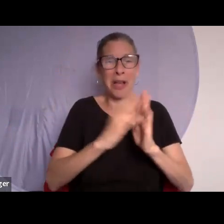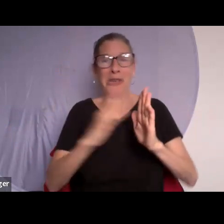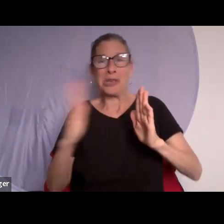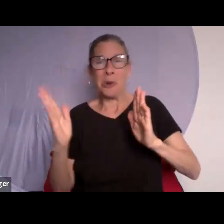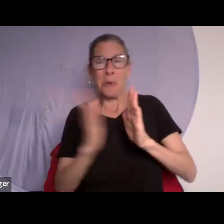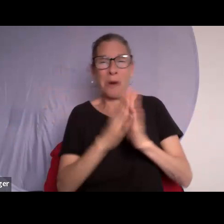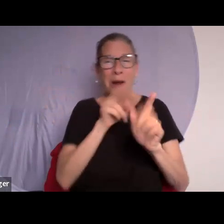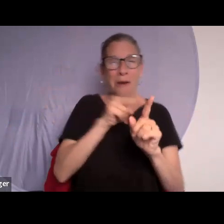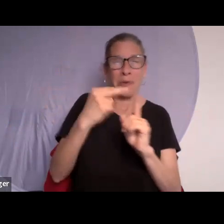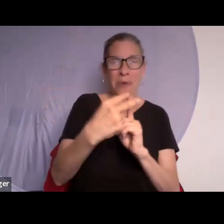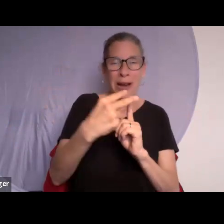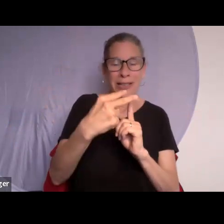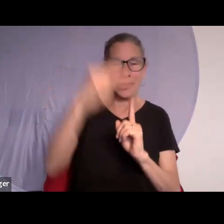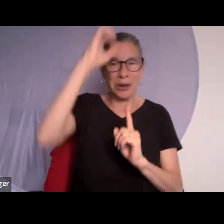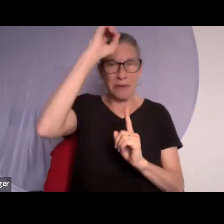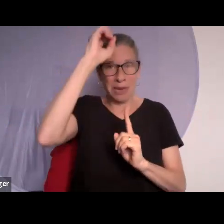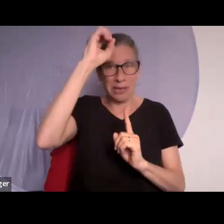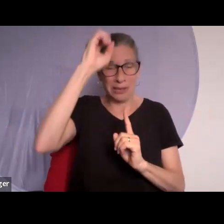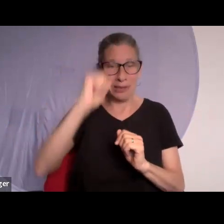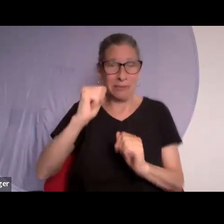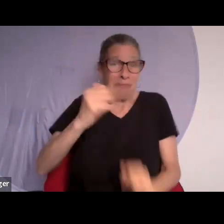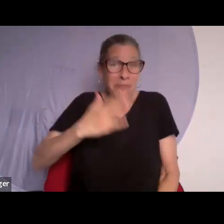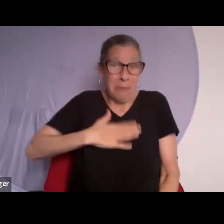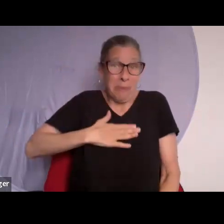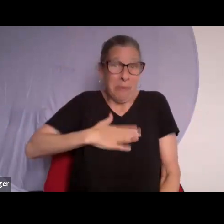opinions about it. I just gave you some of mine.